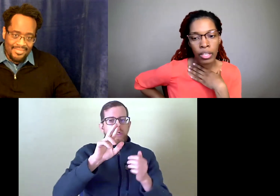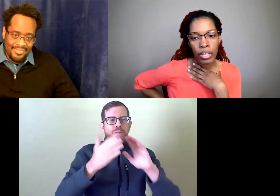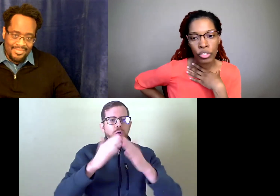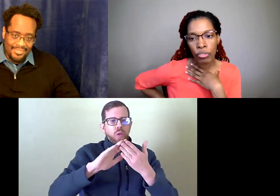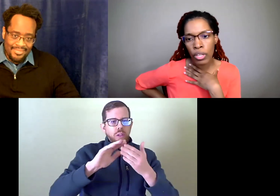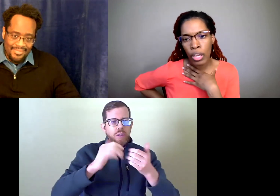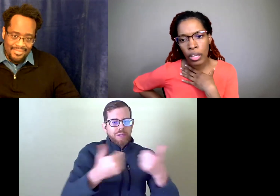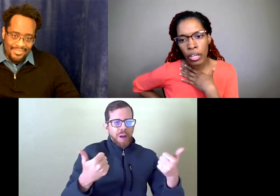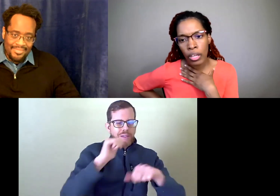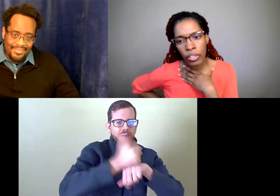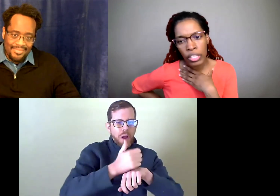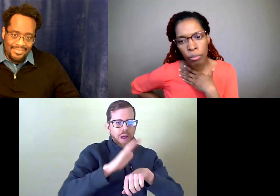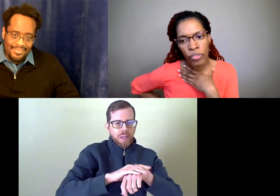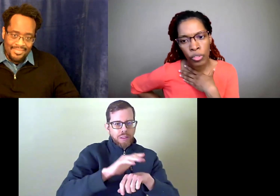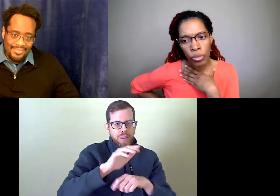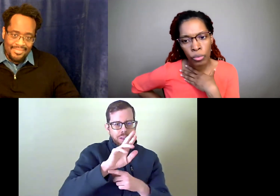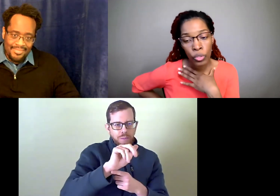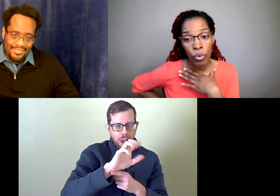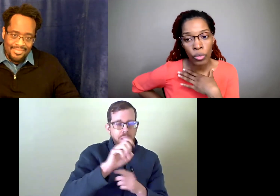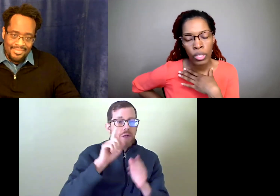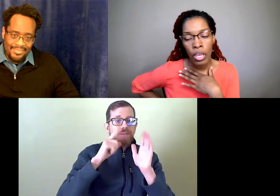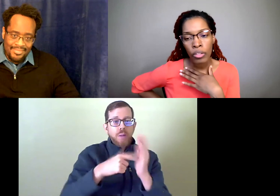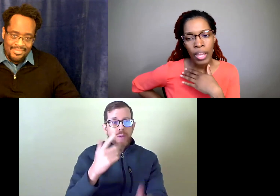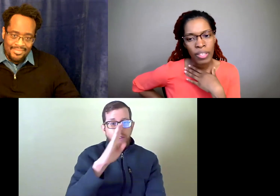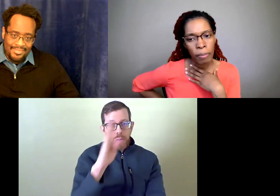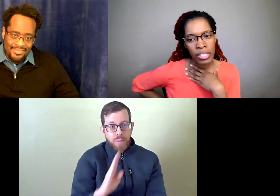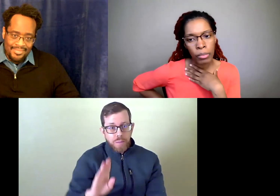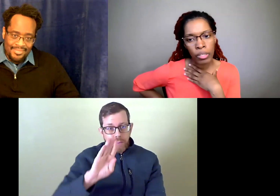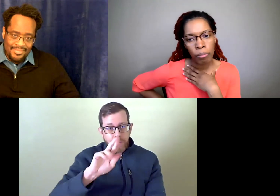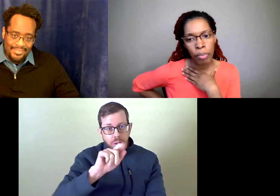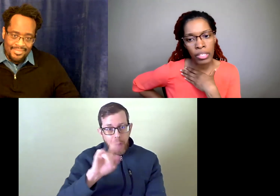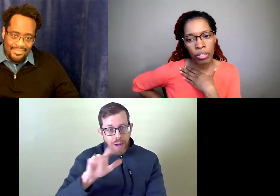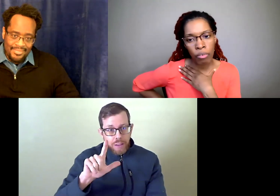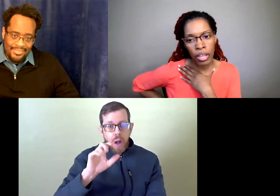history of segregation with schools do they have something similar based around